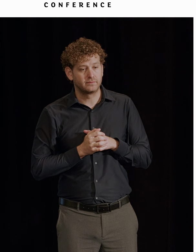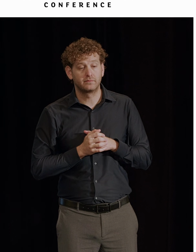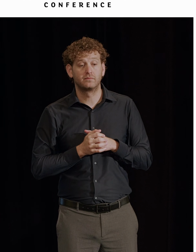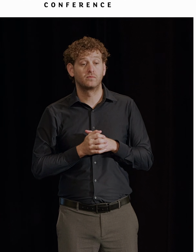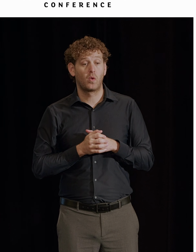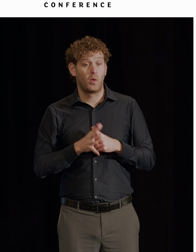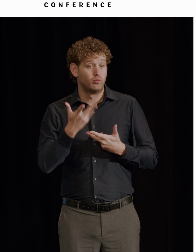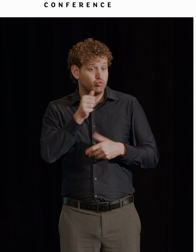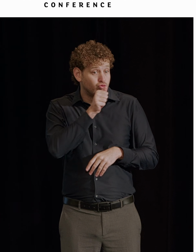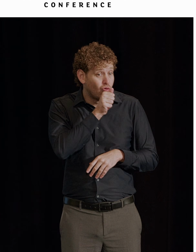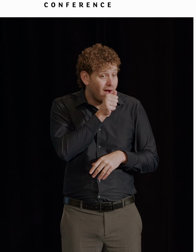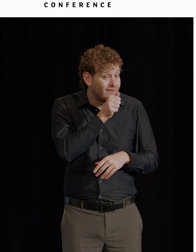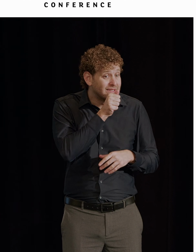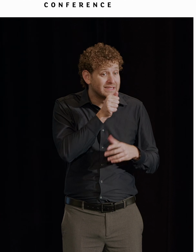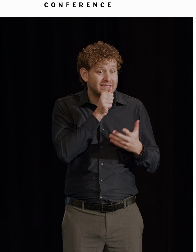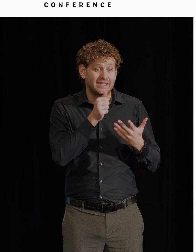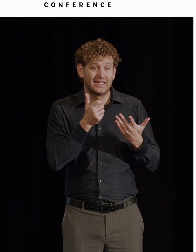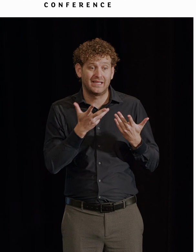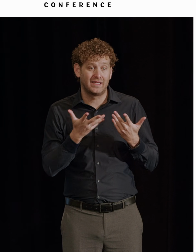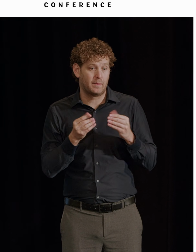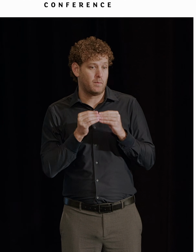to the visual assistance.